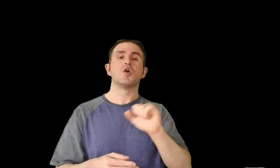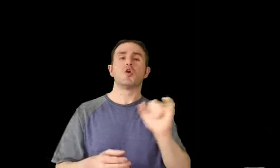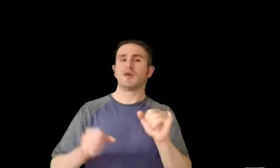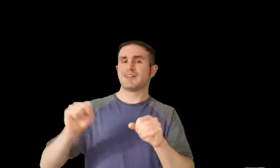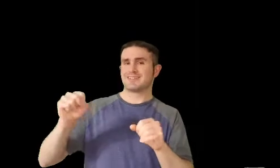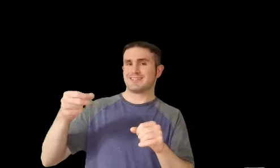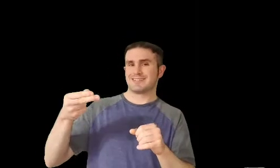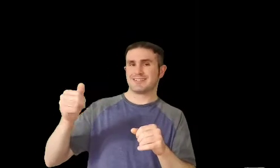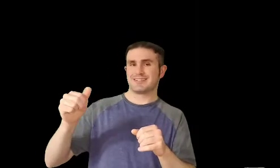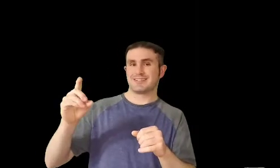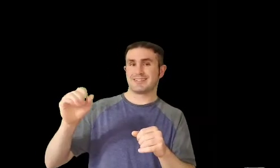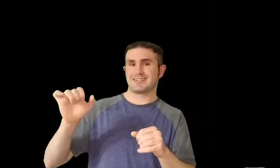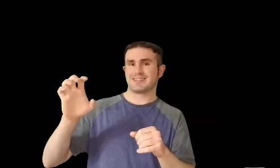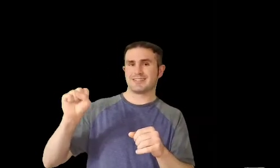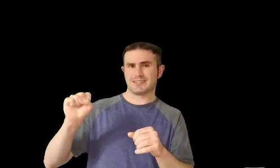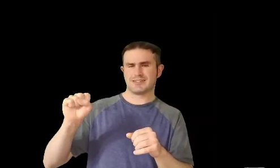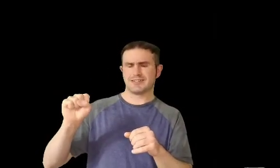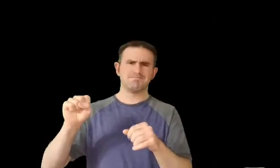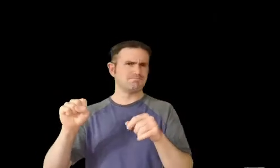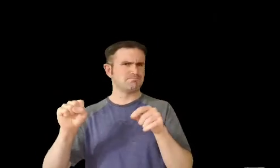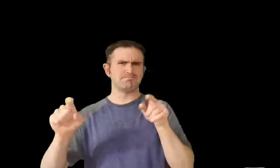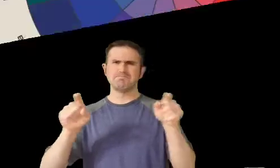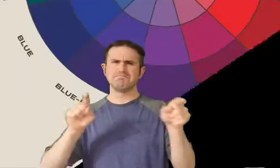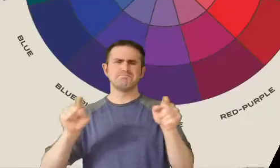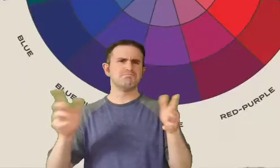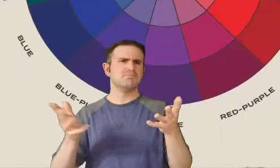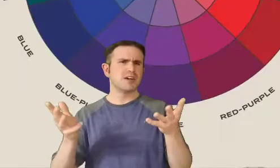and shades come in! So, over here...